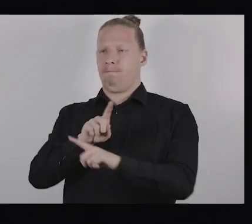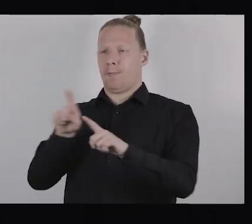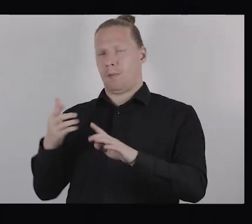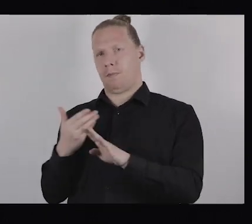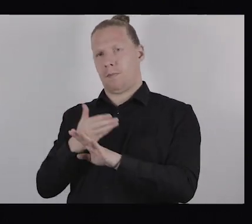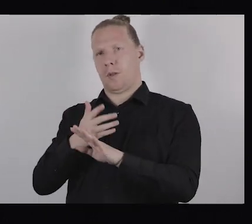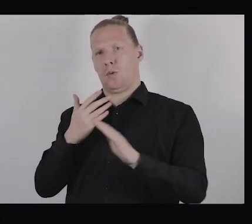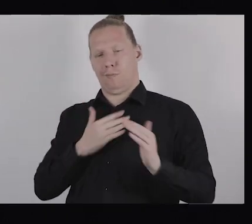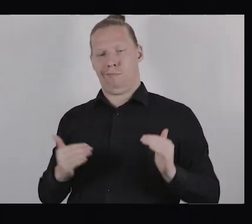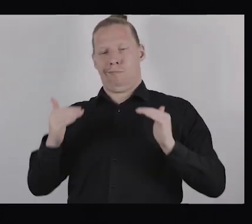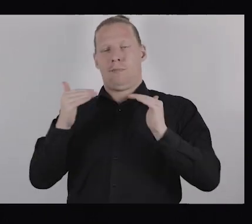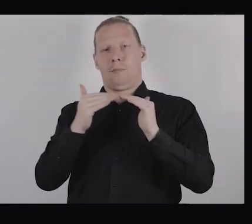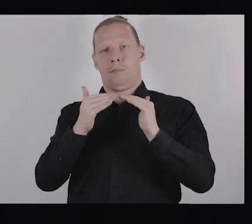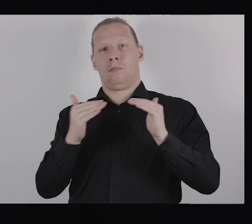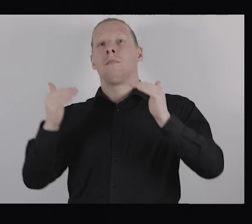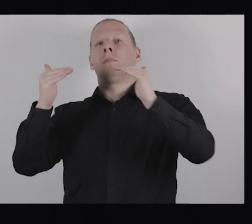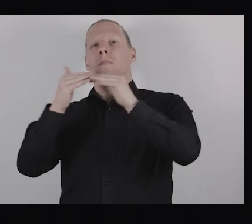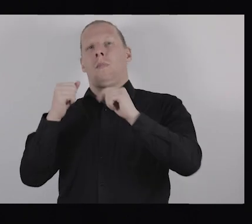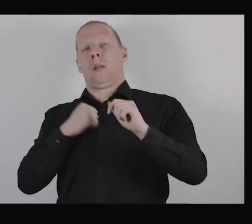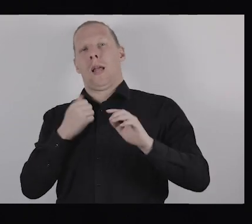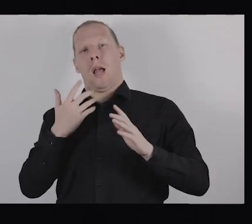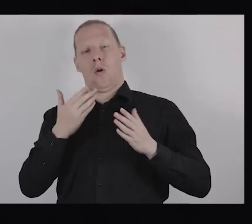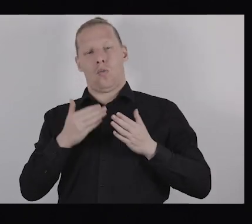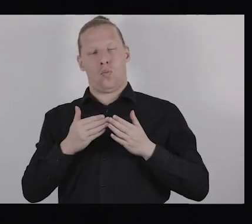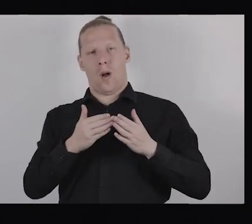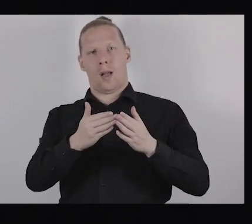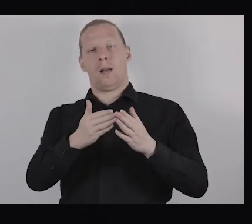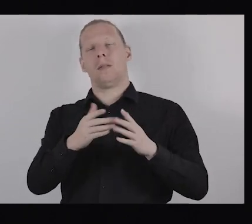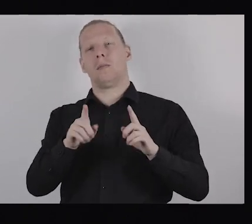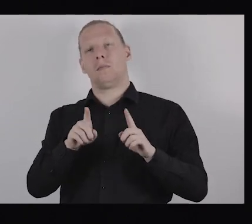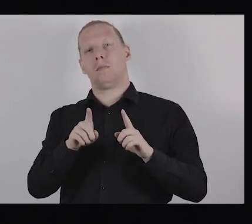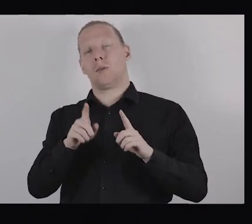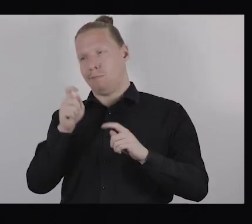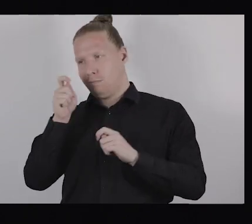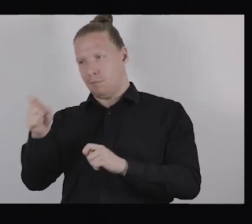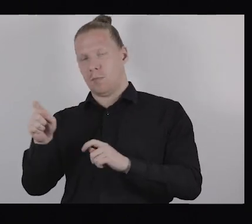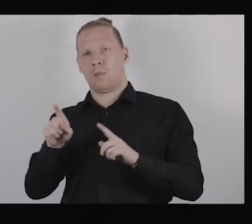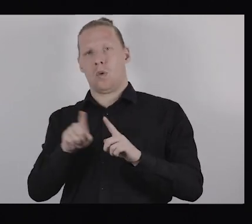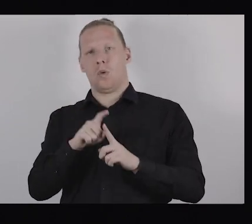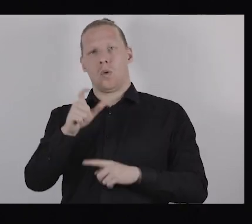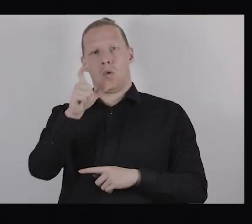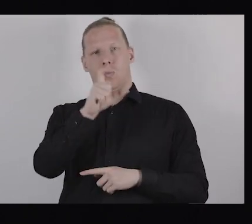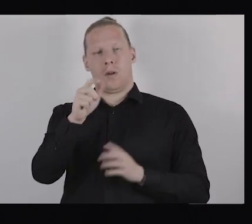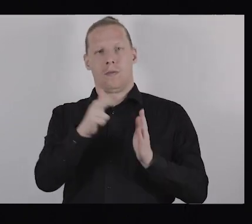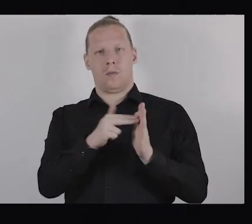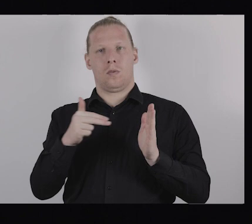to ensure our art form continues to thrive. To Toi Aotearoa (Creative New Zealand) and Te Papa...